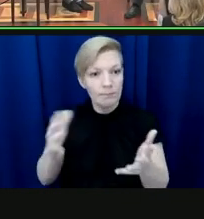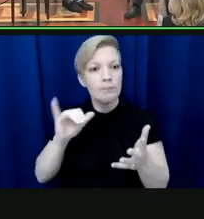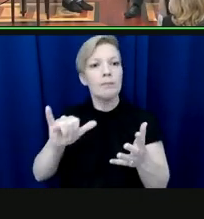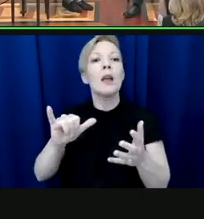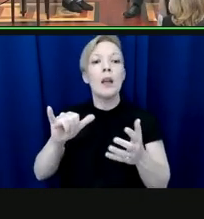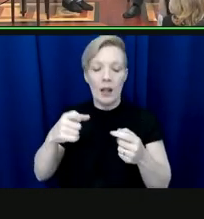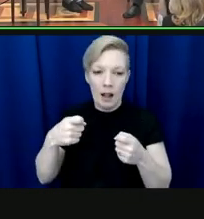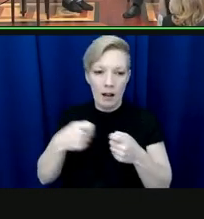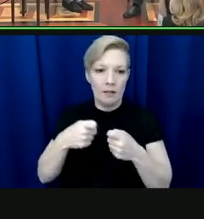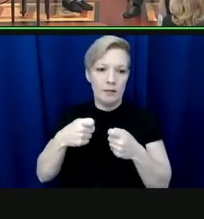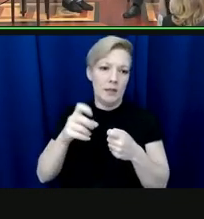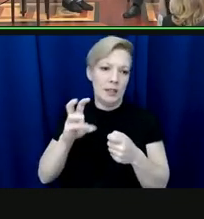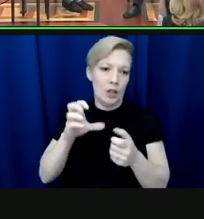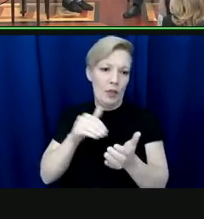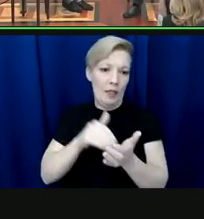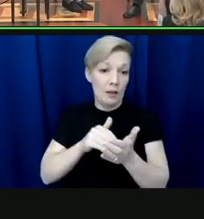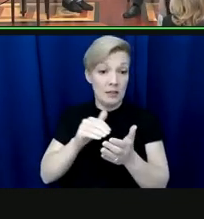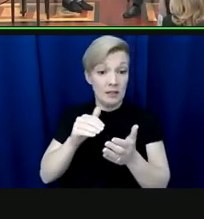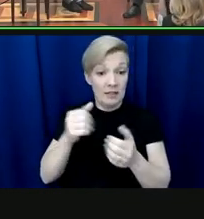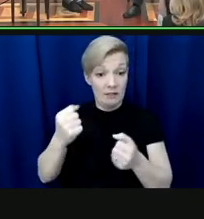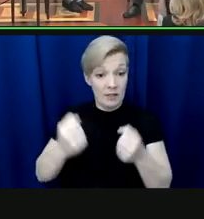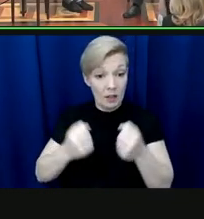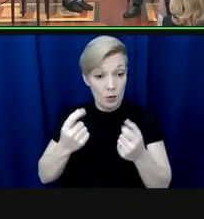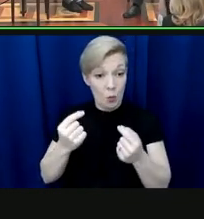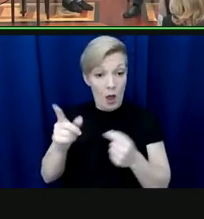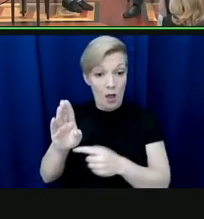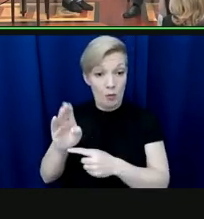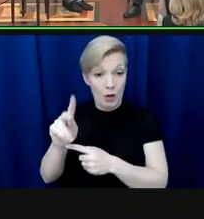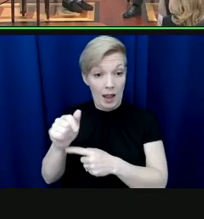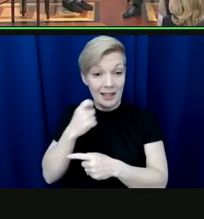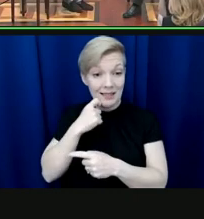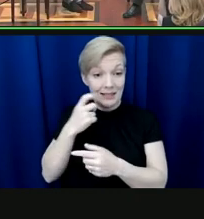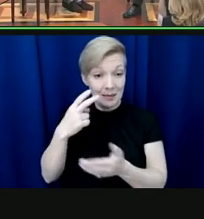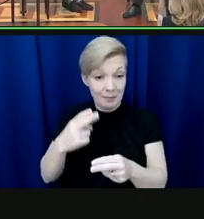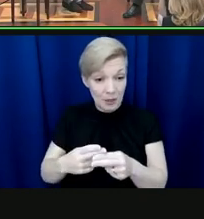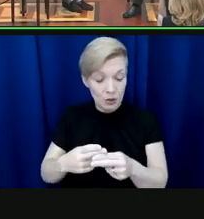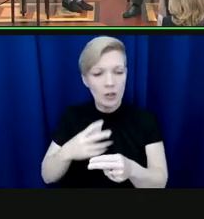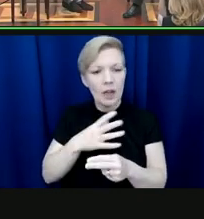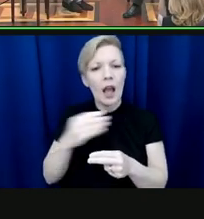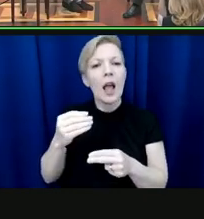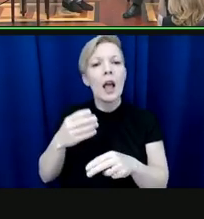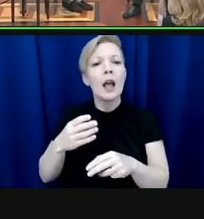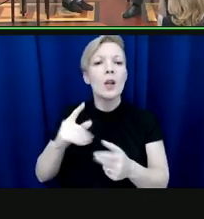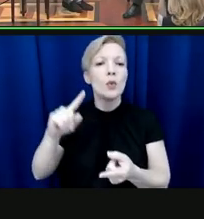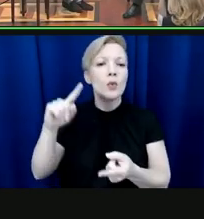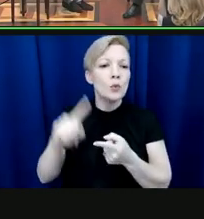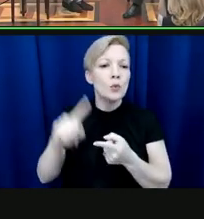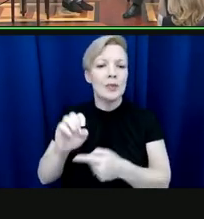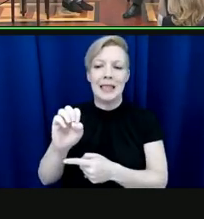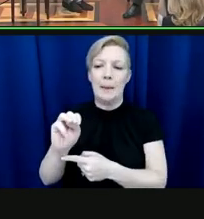that Brandon mentioned and also reduce emissions dramatically in those 300,000 plus buildings.